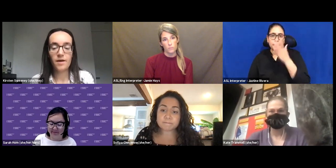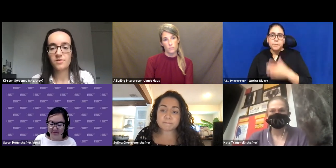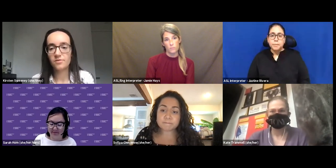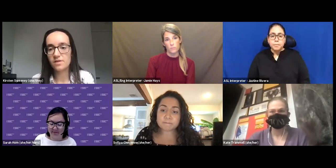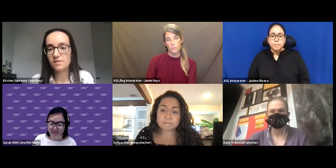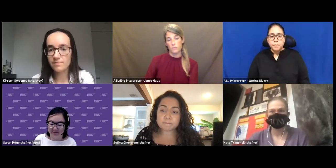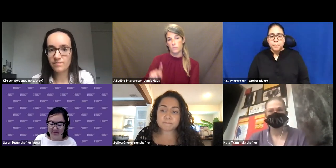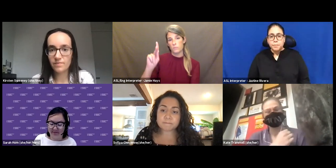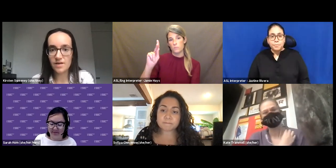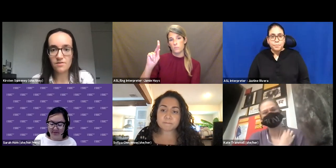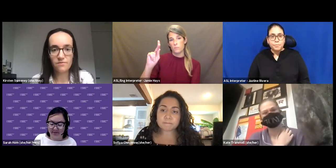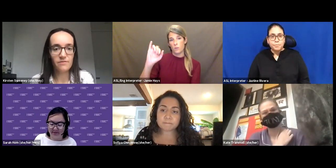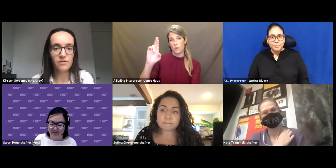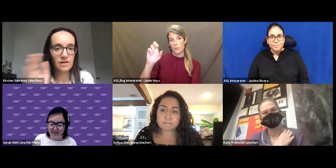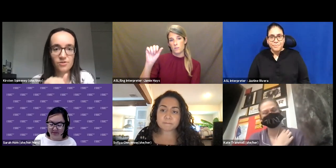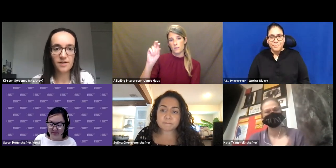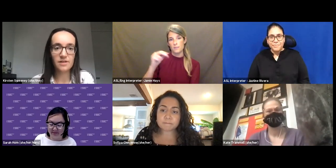Kirsten Sweeney: Absolutely. Thank you, everybody who chimed